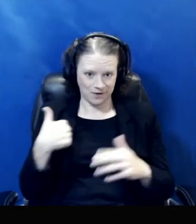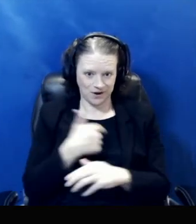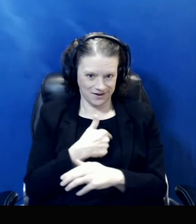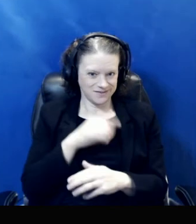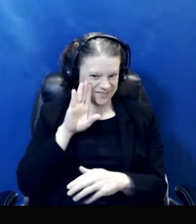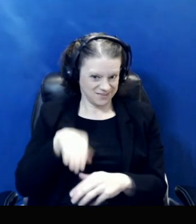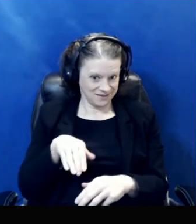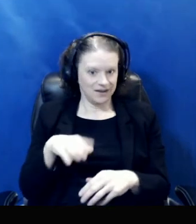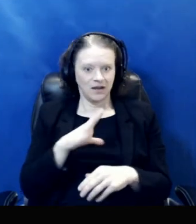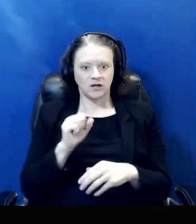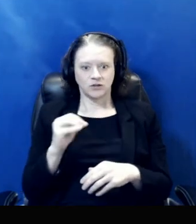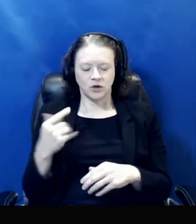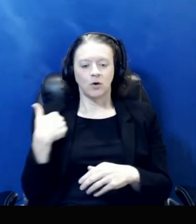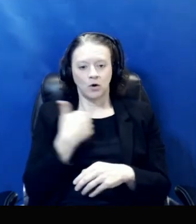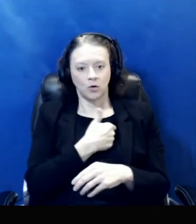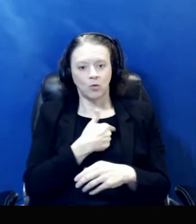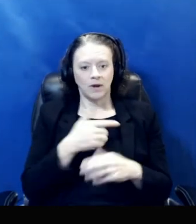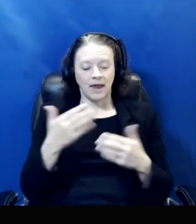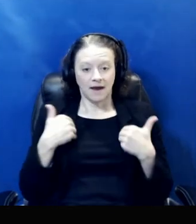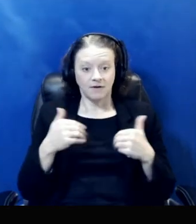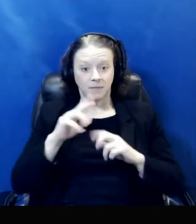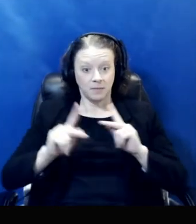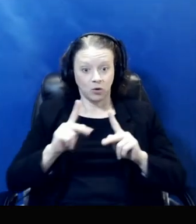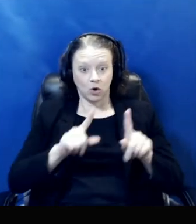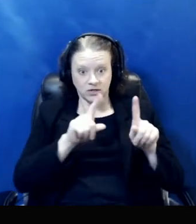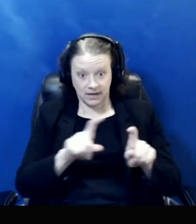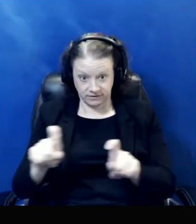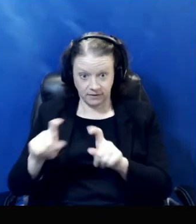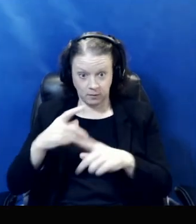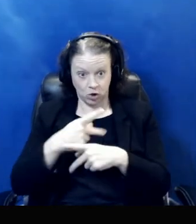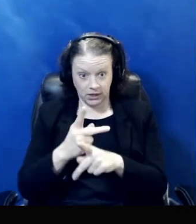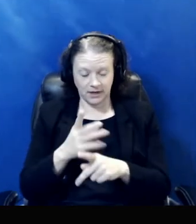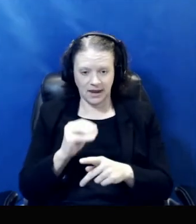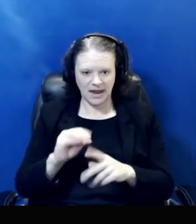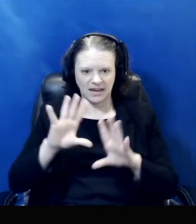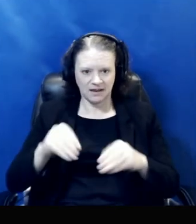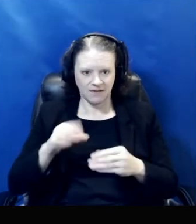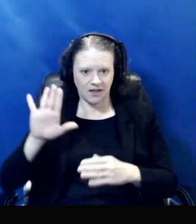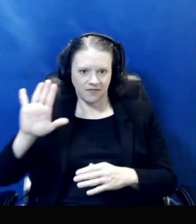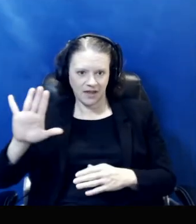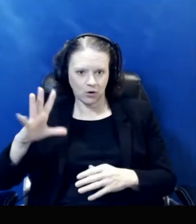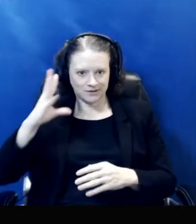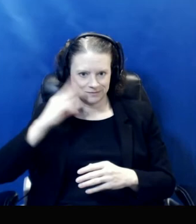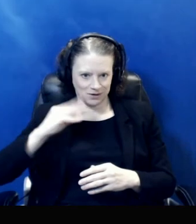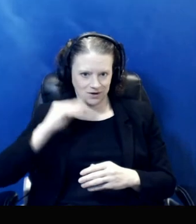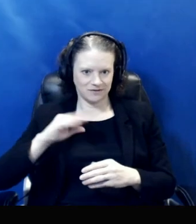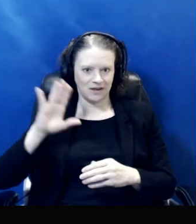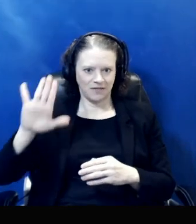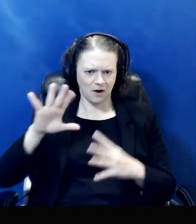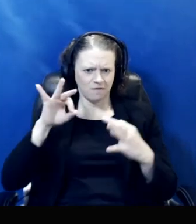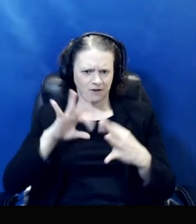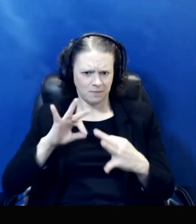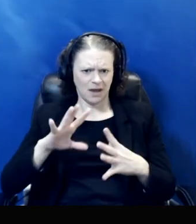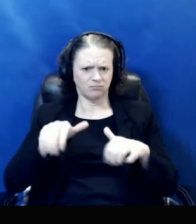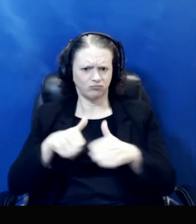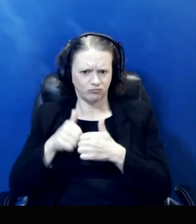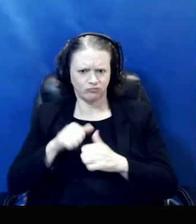test your product, and give first hand feedback on what they are seeing, and what they are having challenges with.